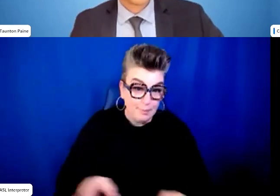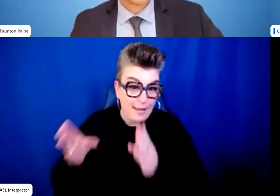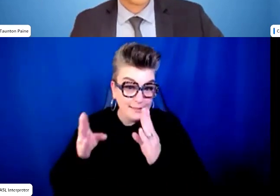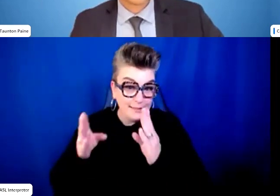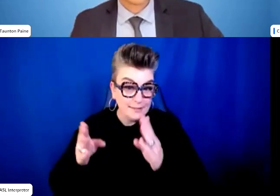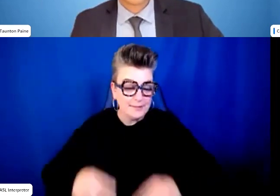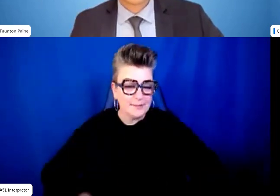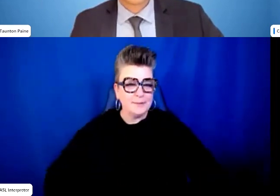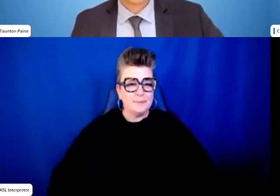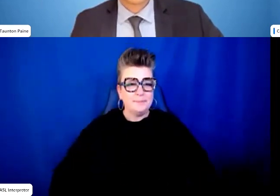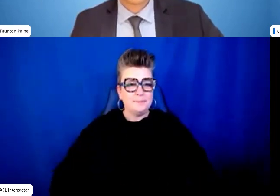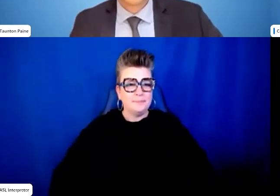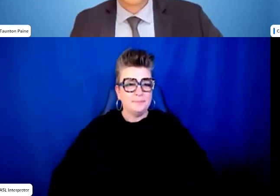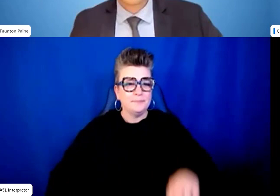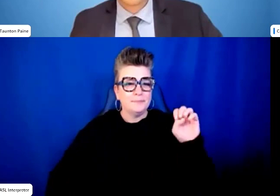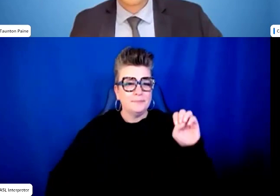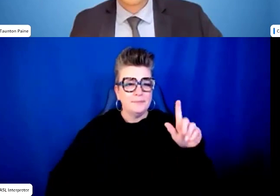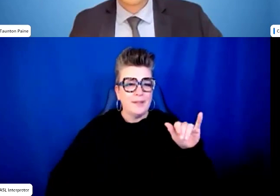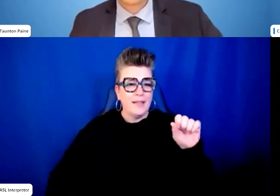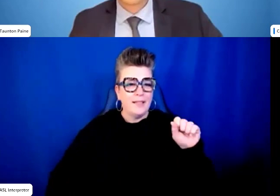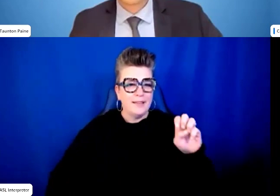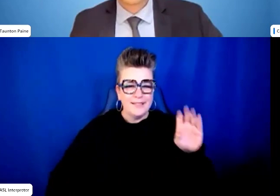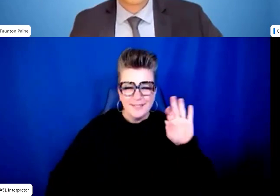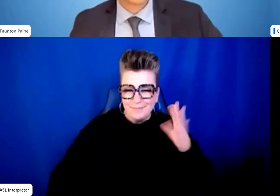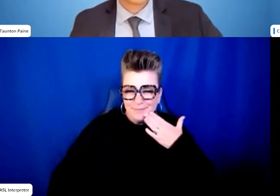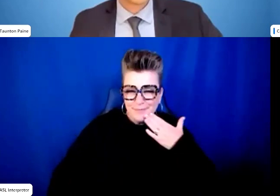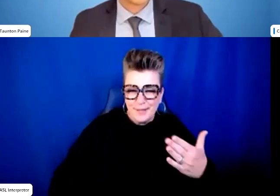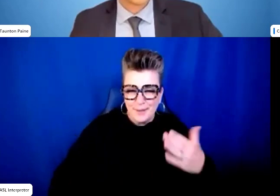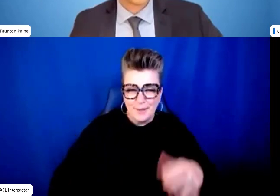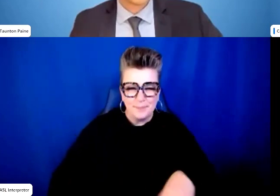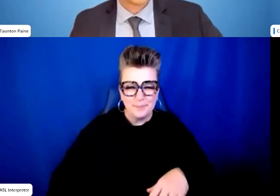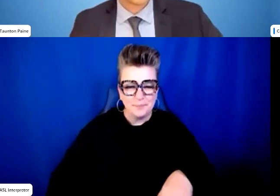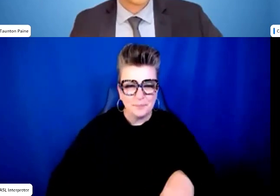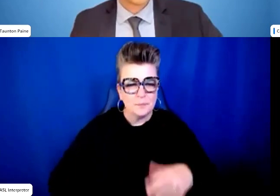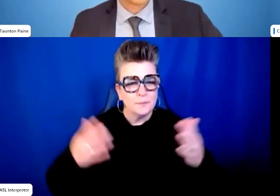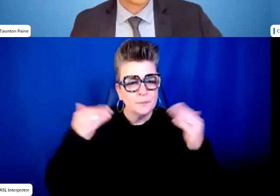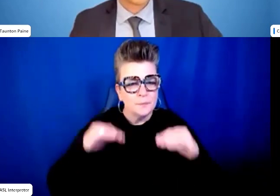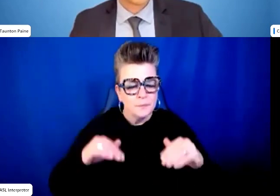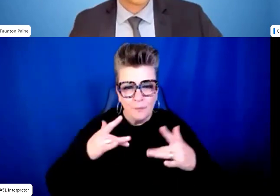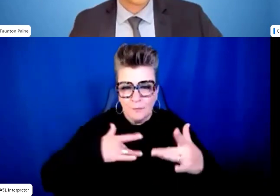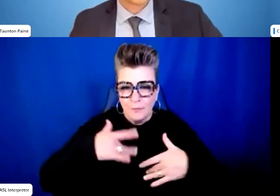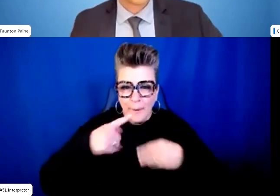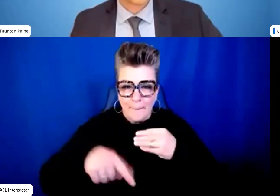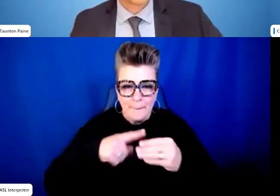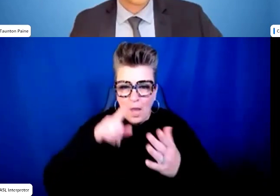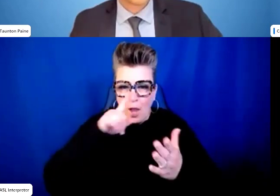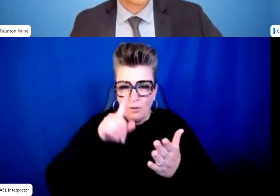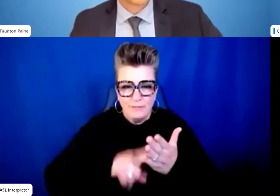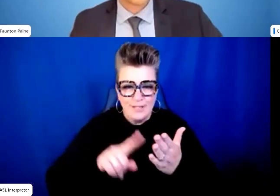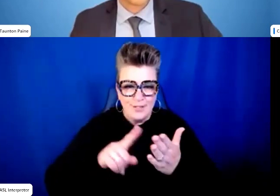Elyse Sullivan: Thank you. We've heard some concerns about researchers being scooped by sharing their data.